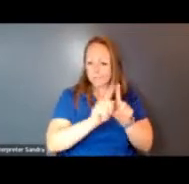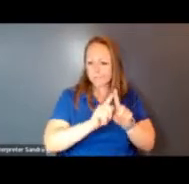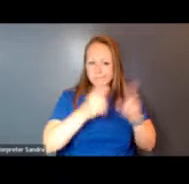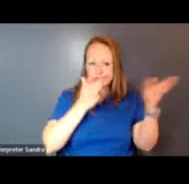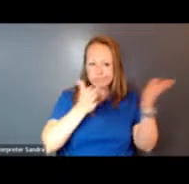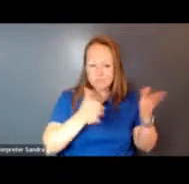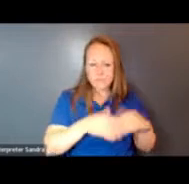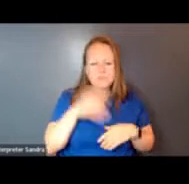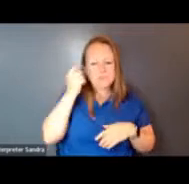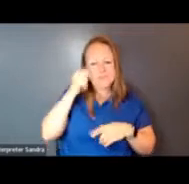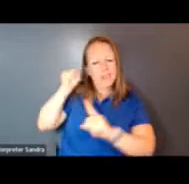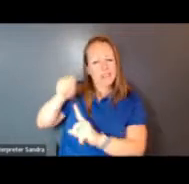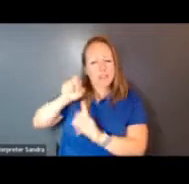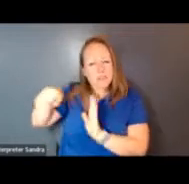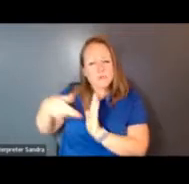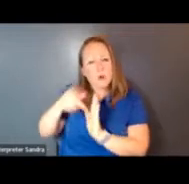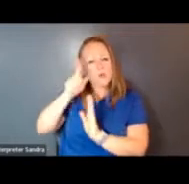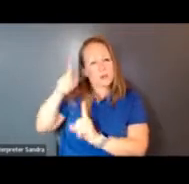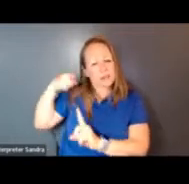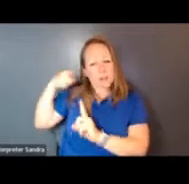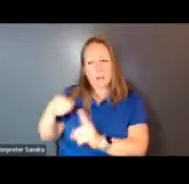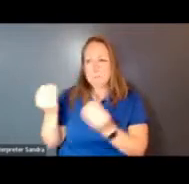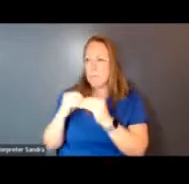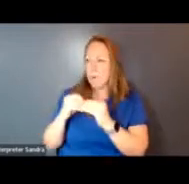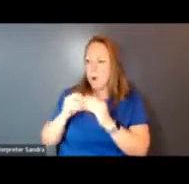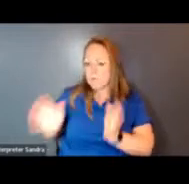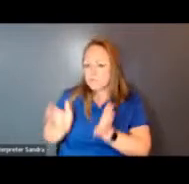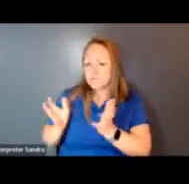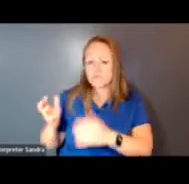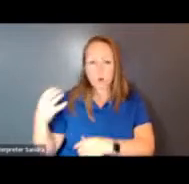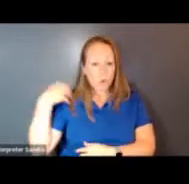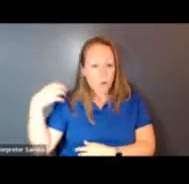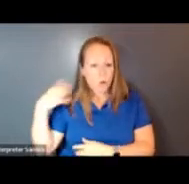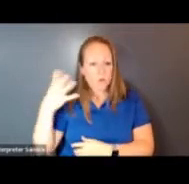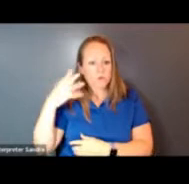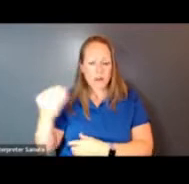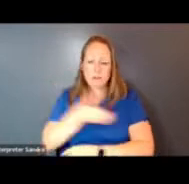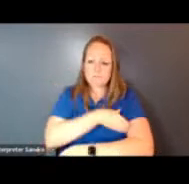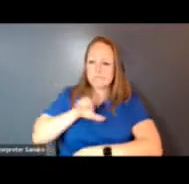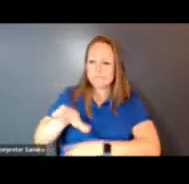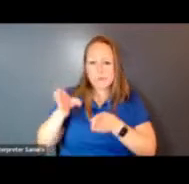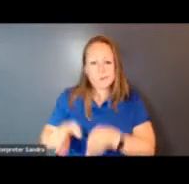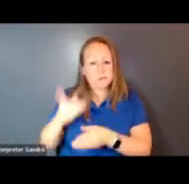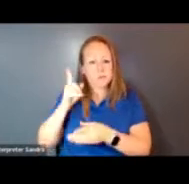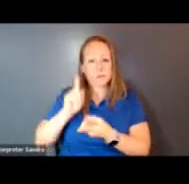this is a role that's really about being a coach and empowering somebody to direct their own services. So here's